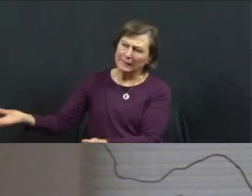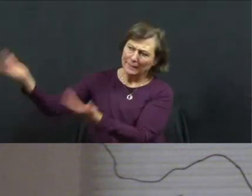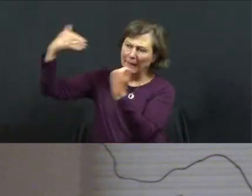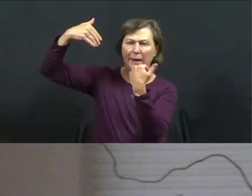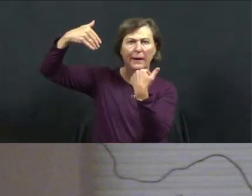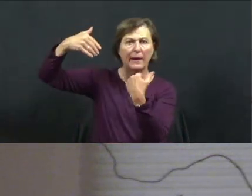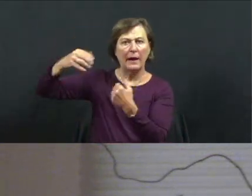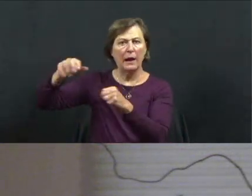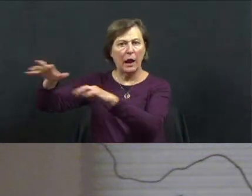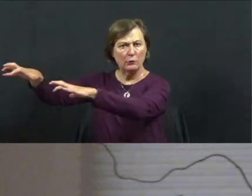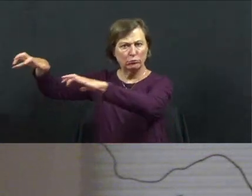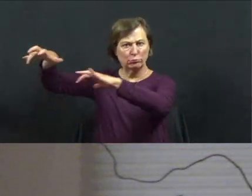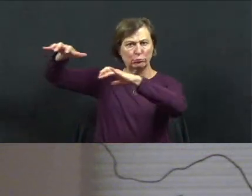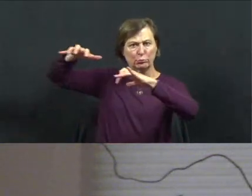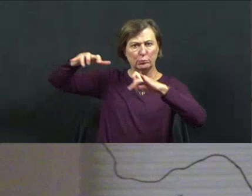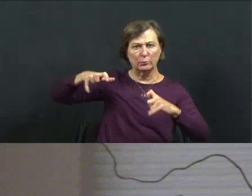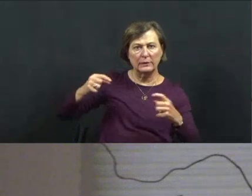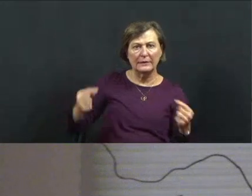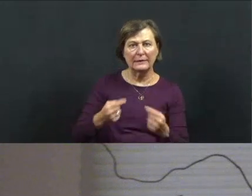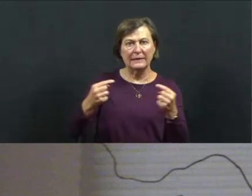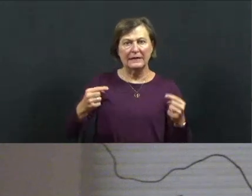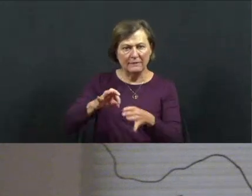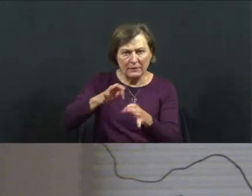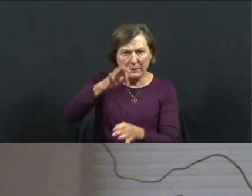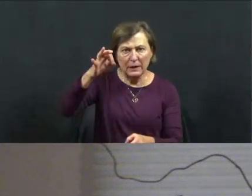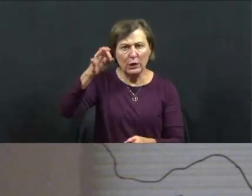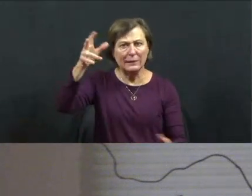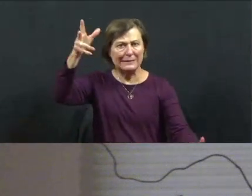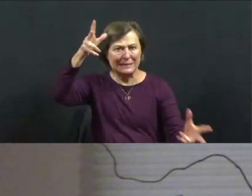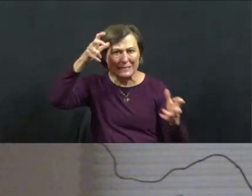horde of evil spirits, demons, and nightmare shapes turned against